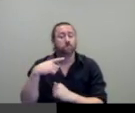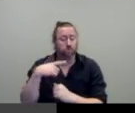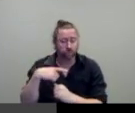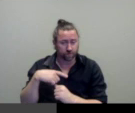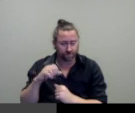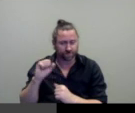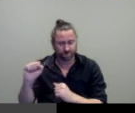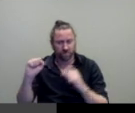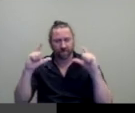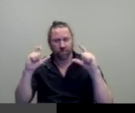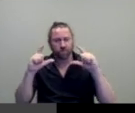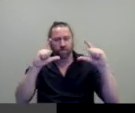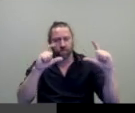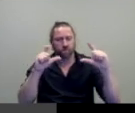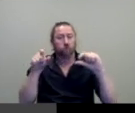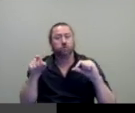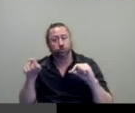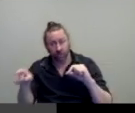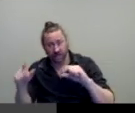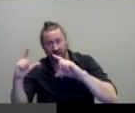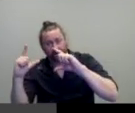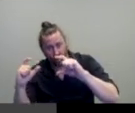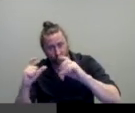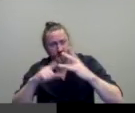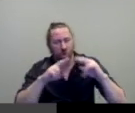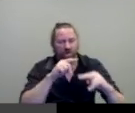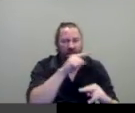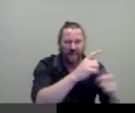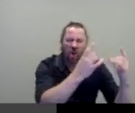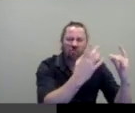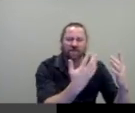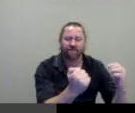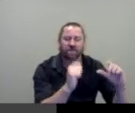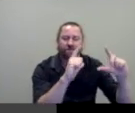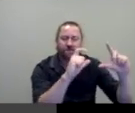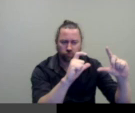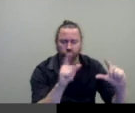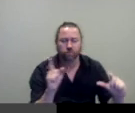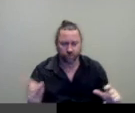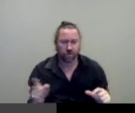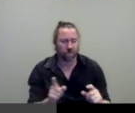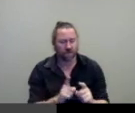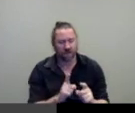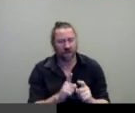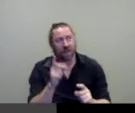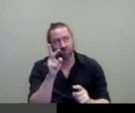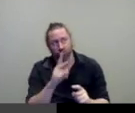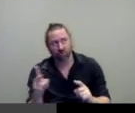her photographs where she re-photographs existing photos that's a bit of a time twister to say